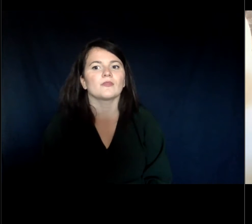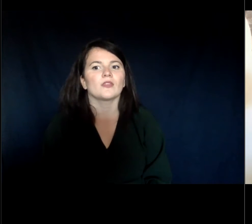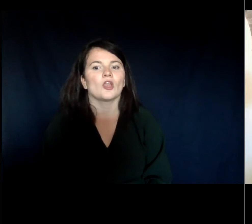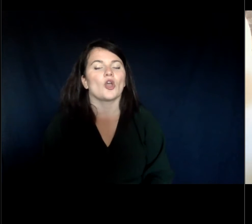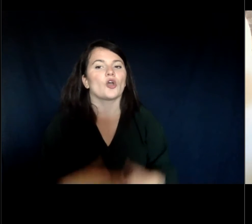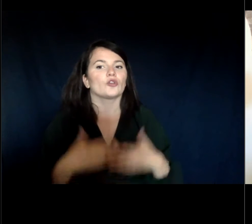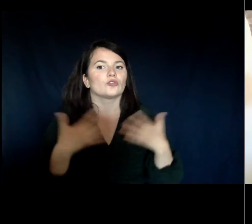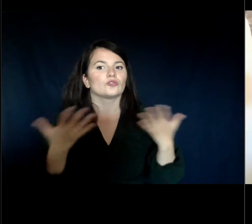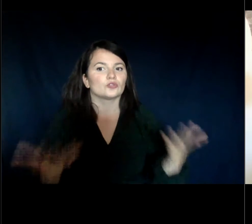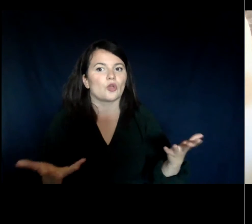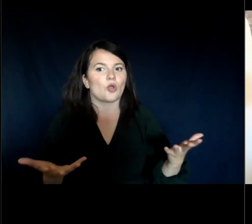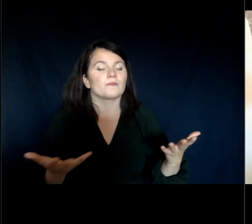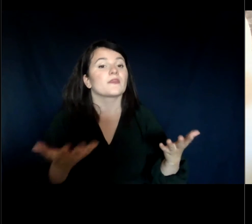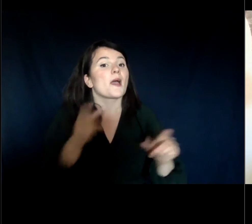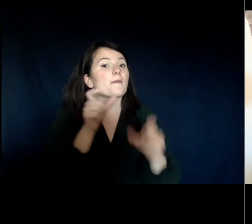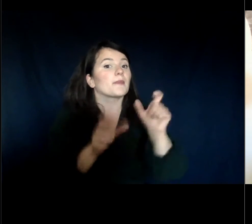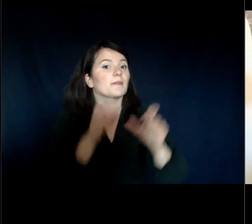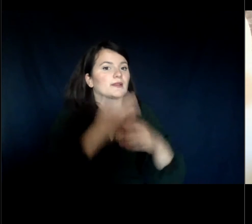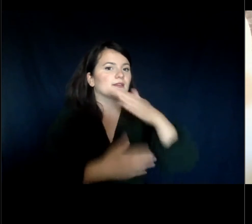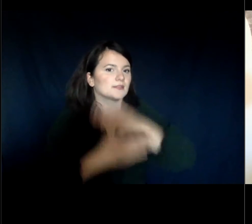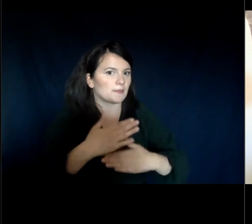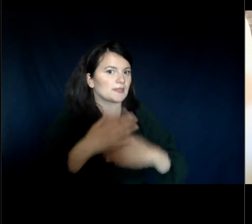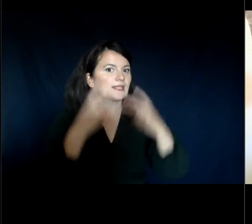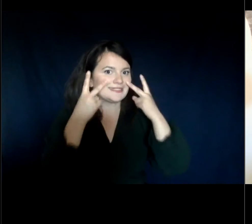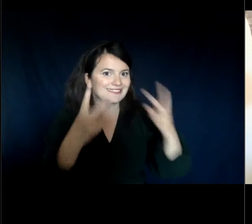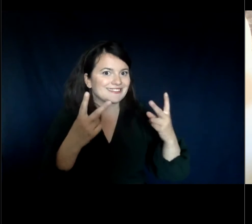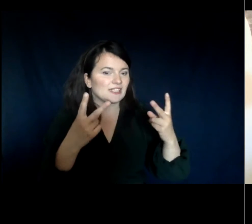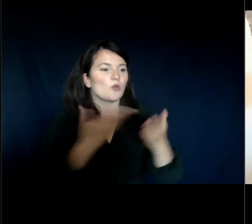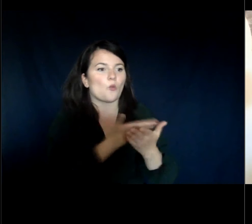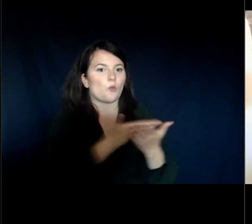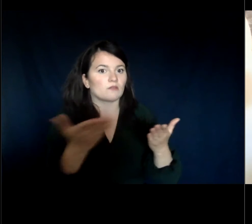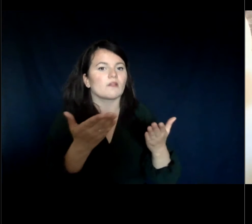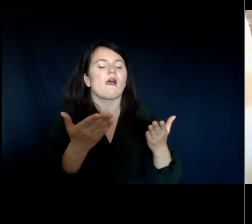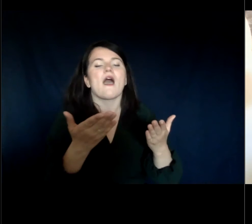But the first to lose it when there is a crisis.